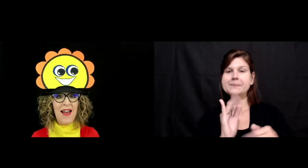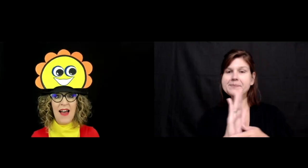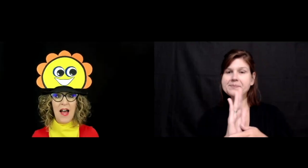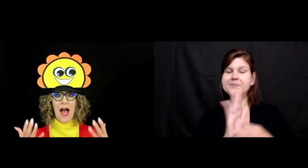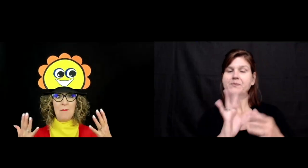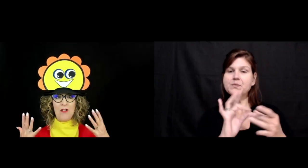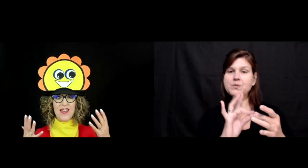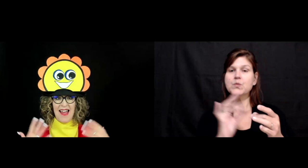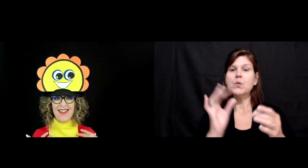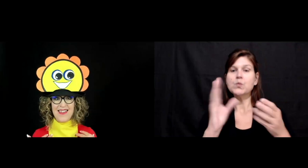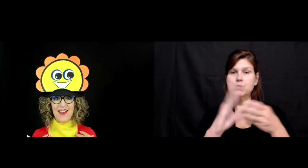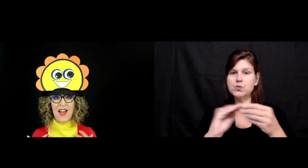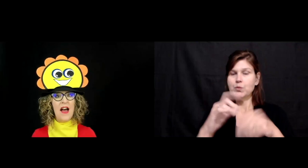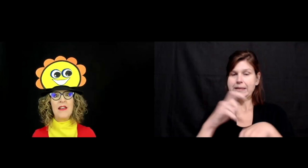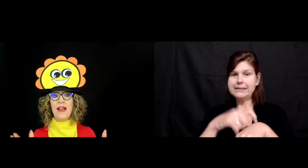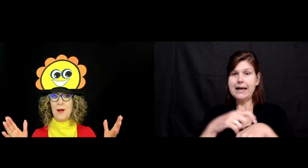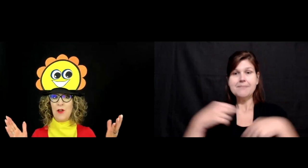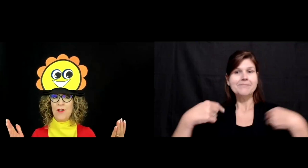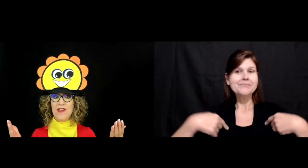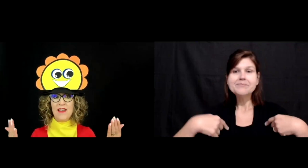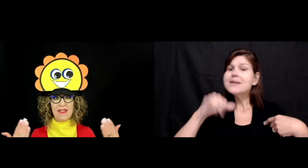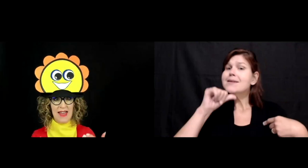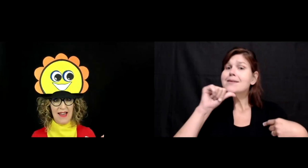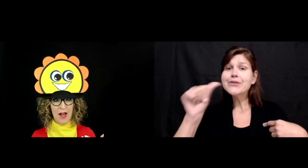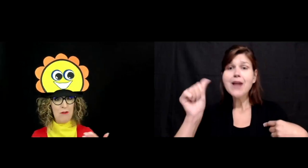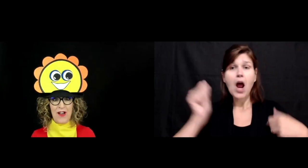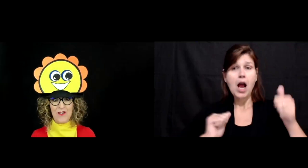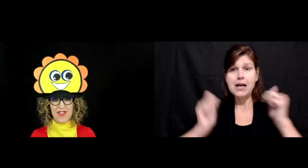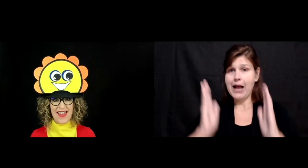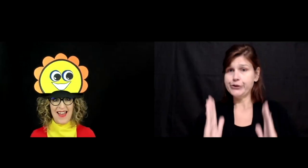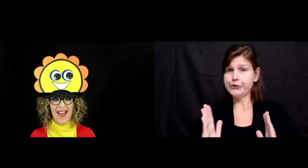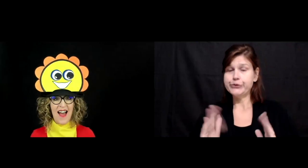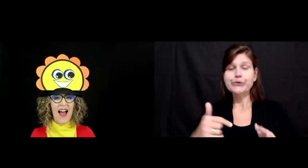I'm not an actor and I am not a singer, a professional singer.